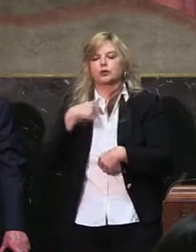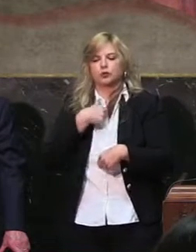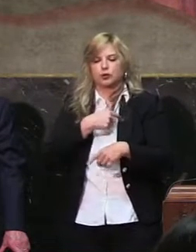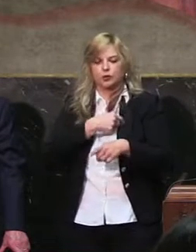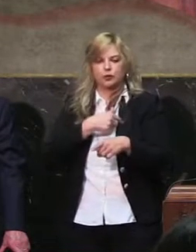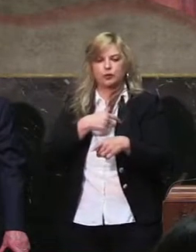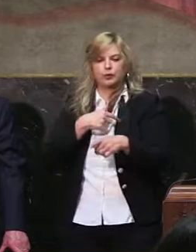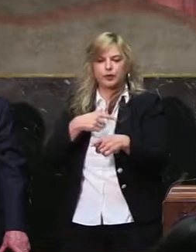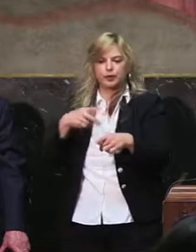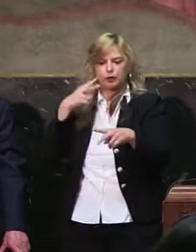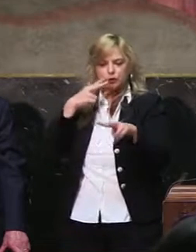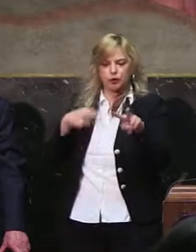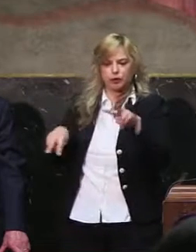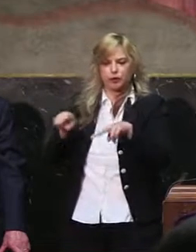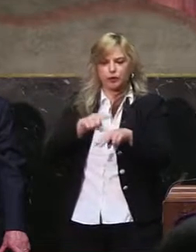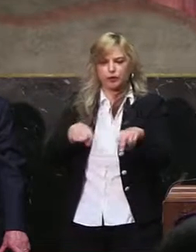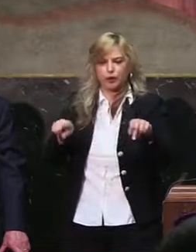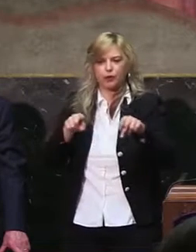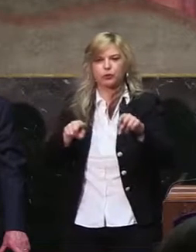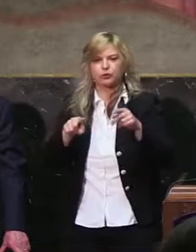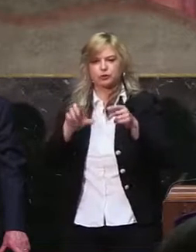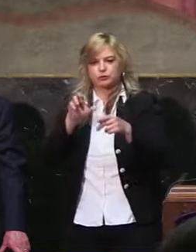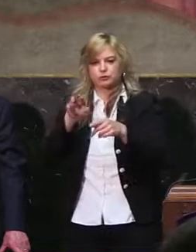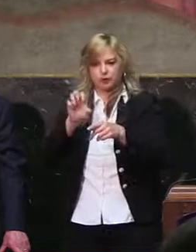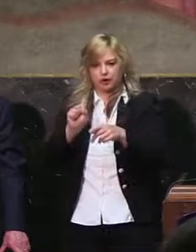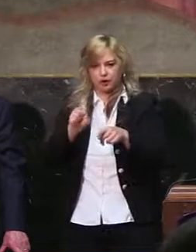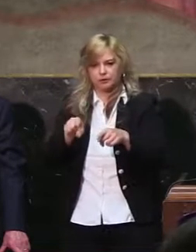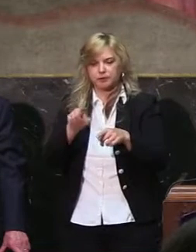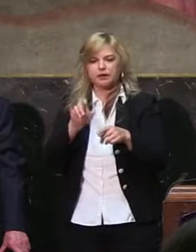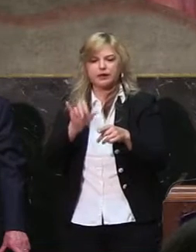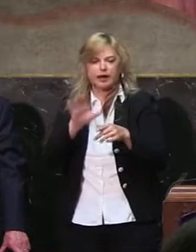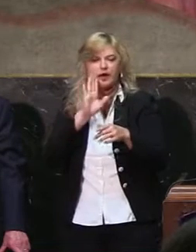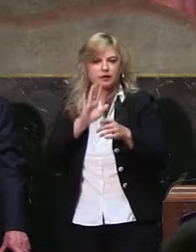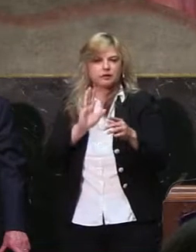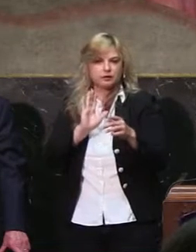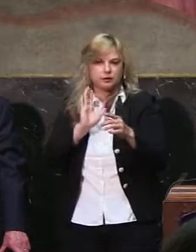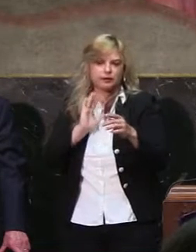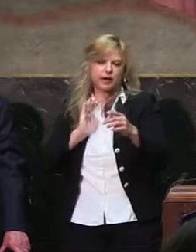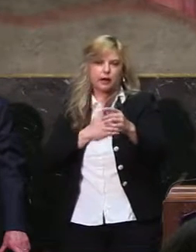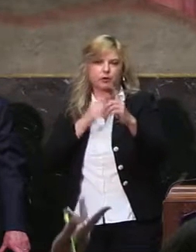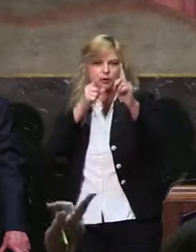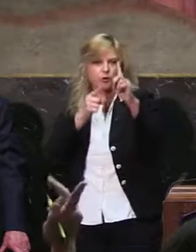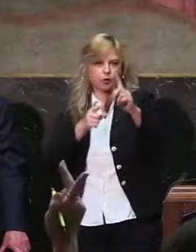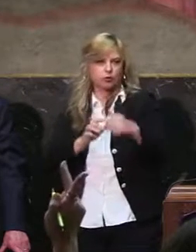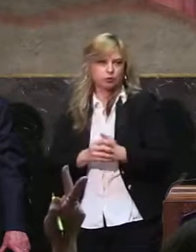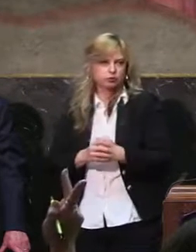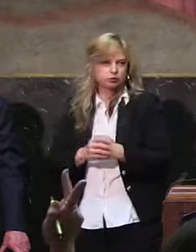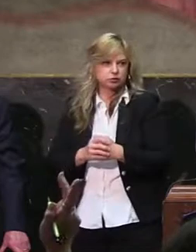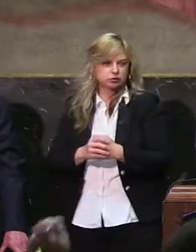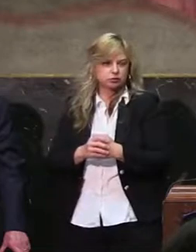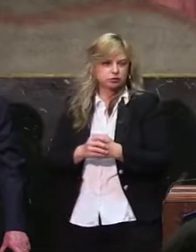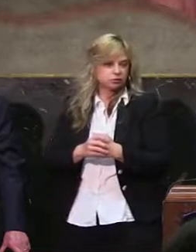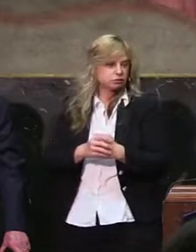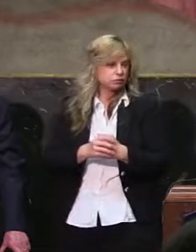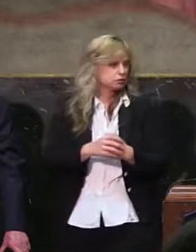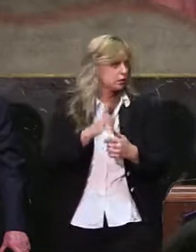incarceration rate was one of the primary goals and it will be one of the primary accomplishments